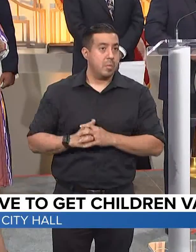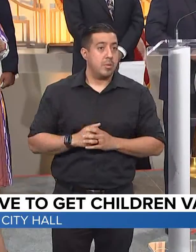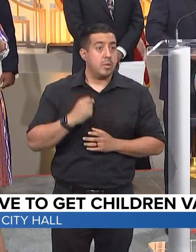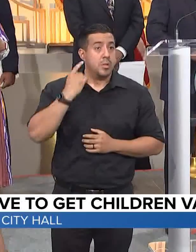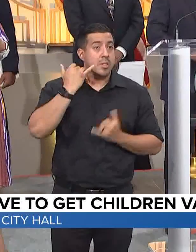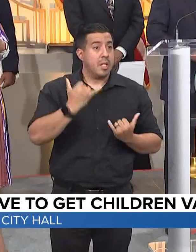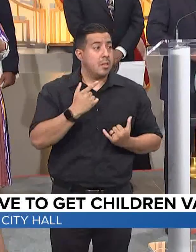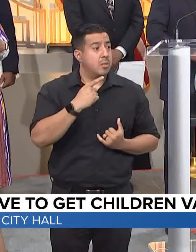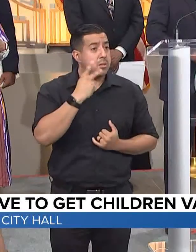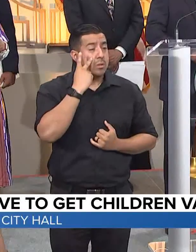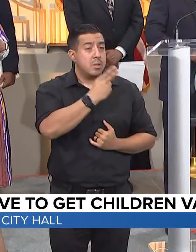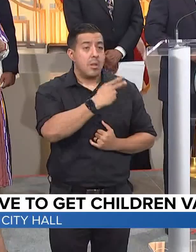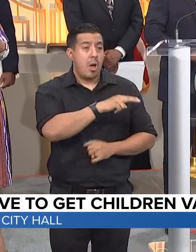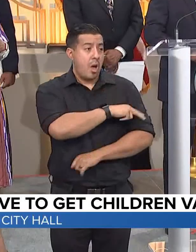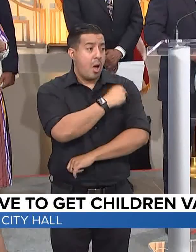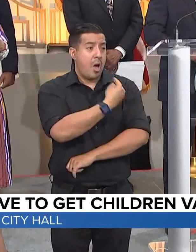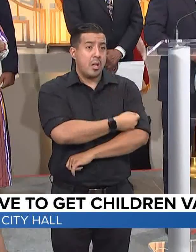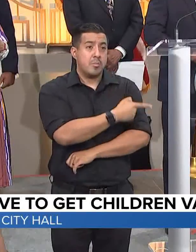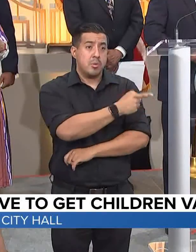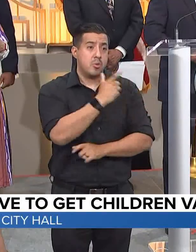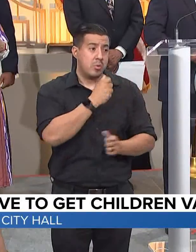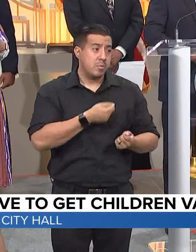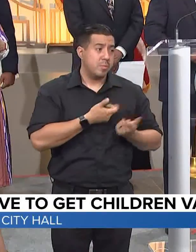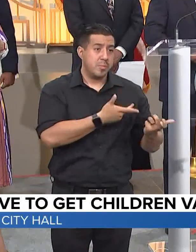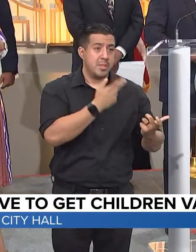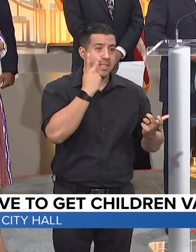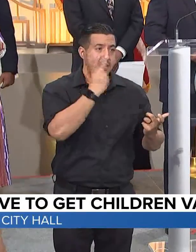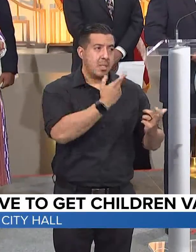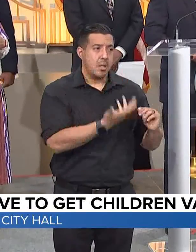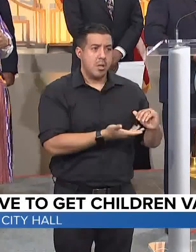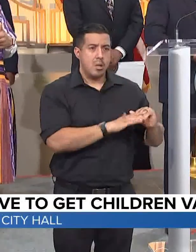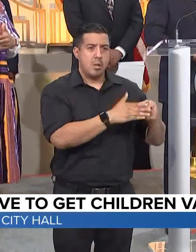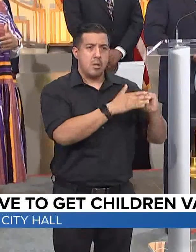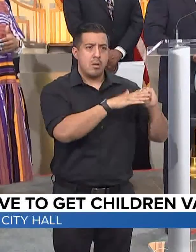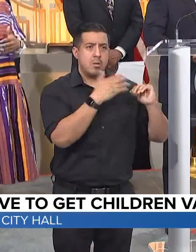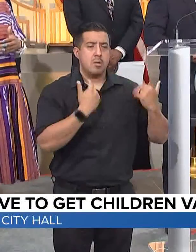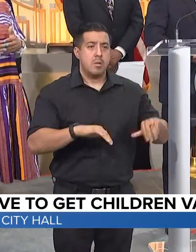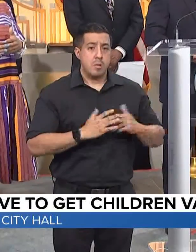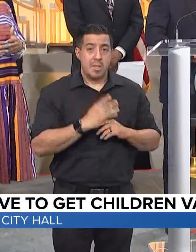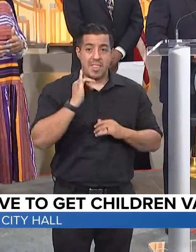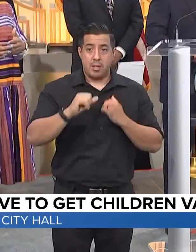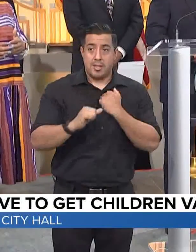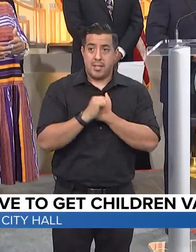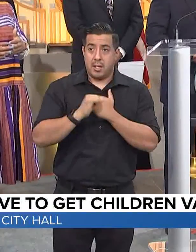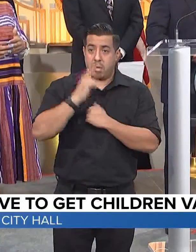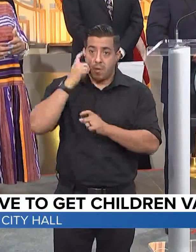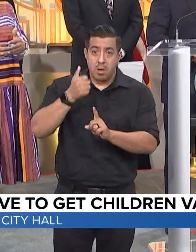hospitalizations are also going up, and this is where when my comment saying you represent a danger to yourself